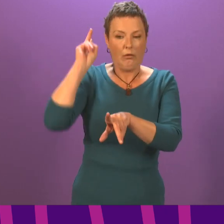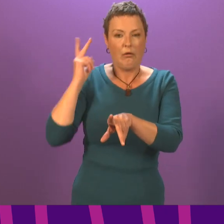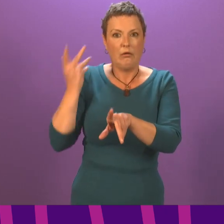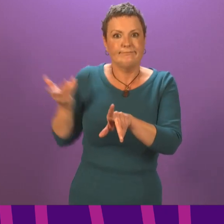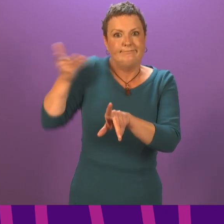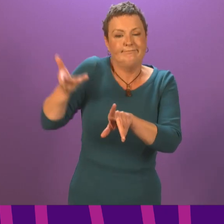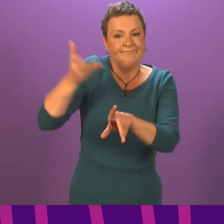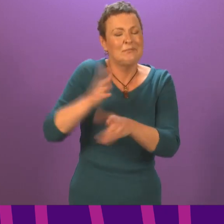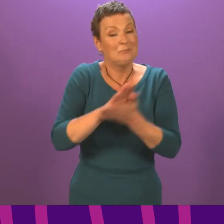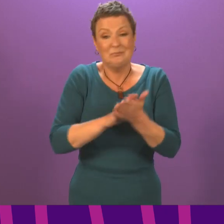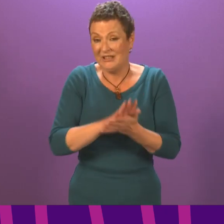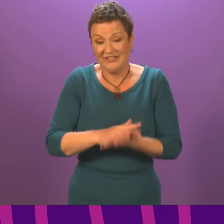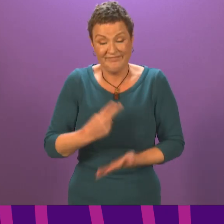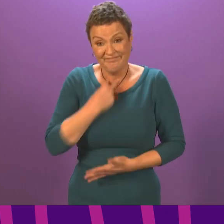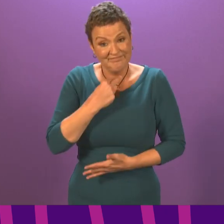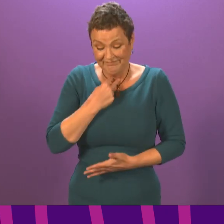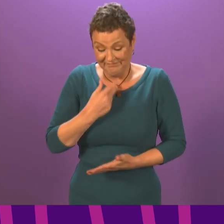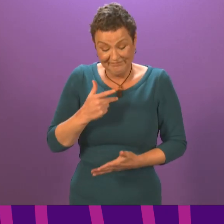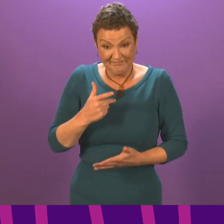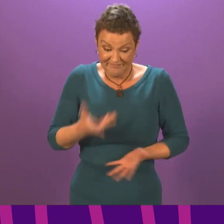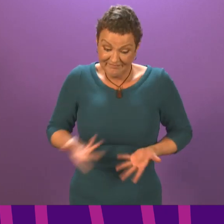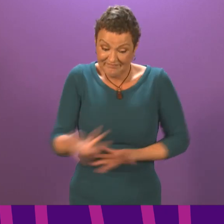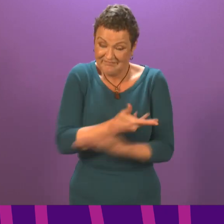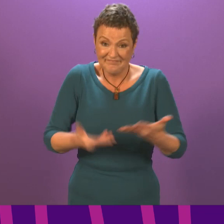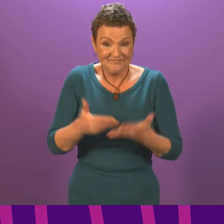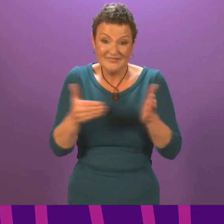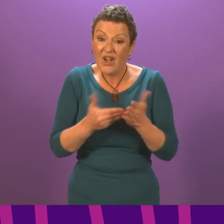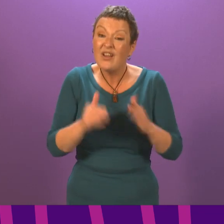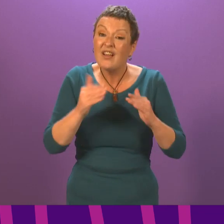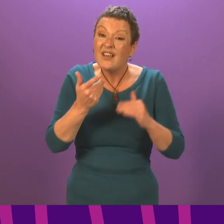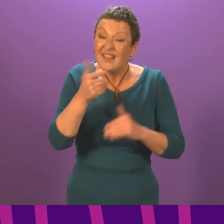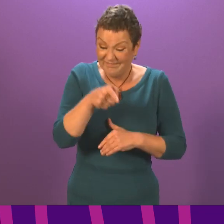obvious regret, the Cabinet has decided that East Lothian will move back to level 3 from